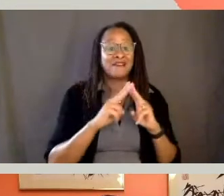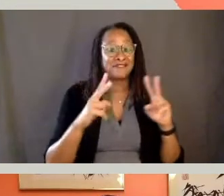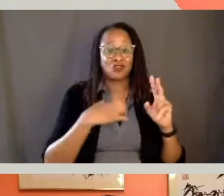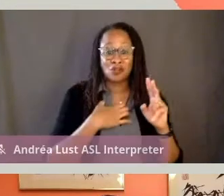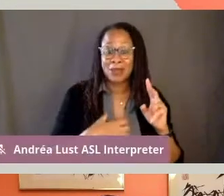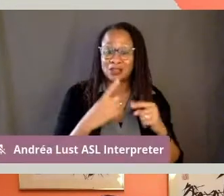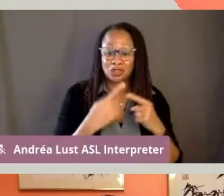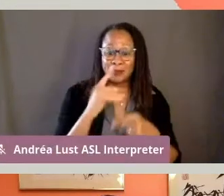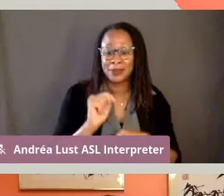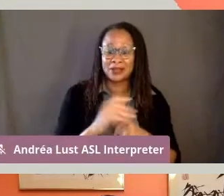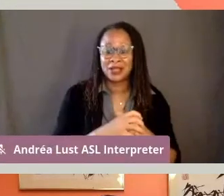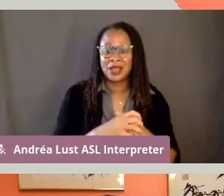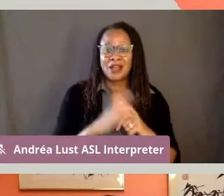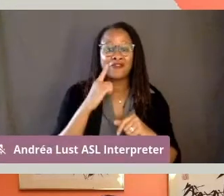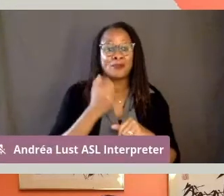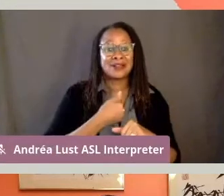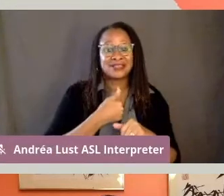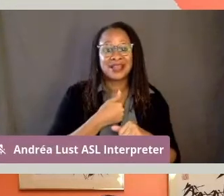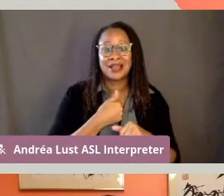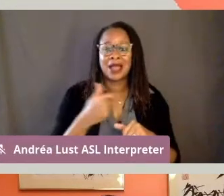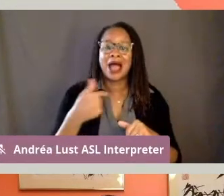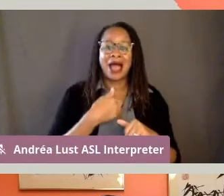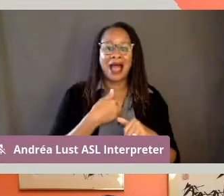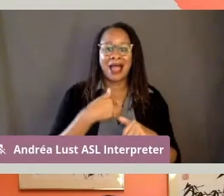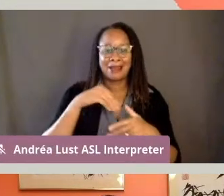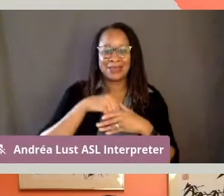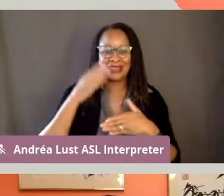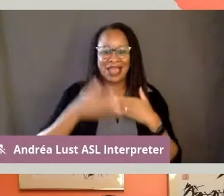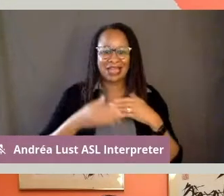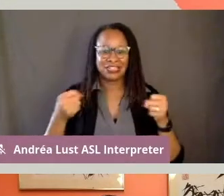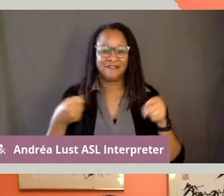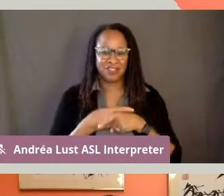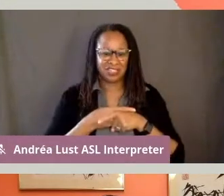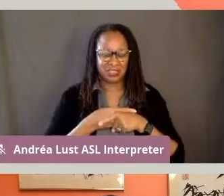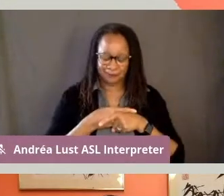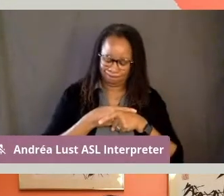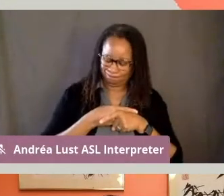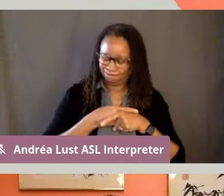much of myself. I'm in the end conflicted because